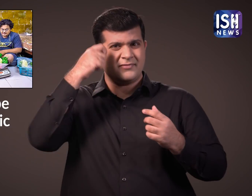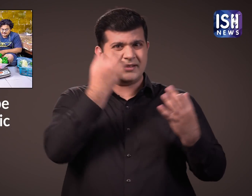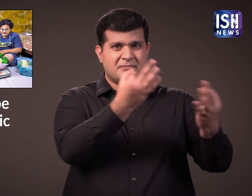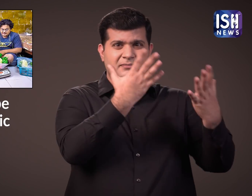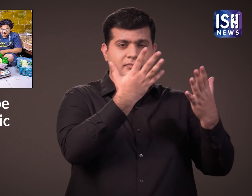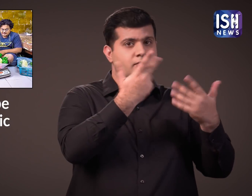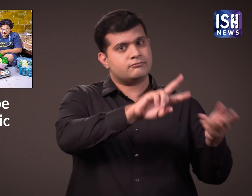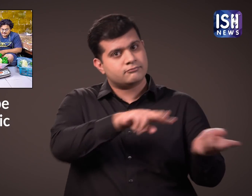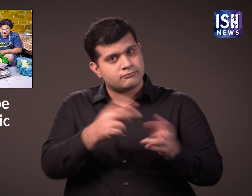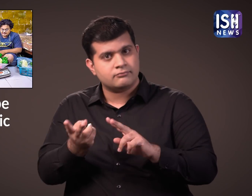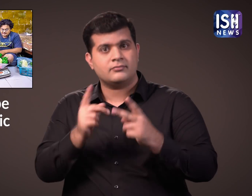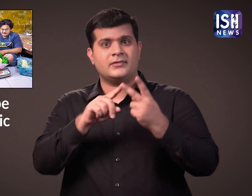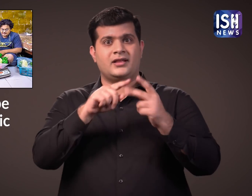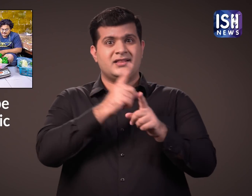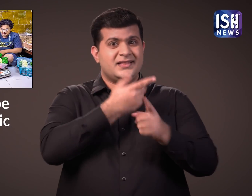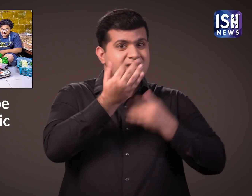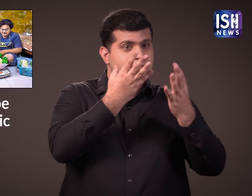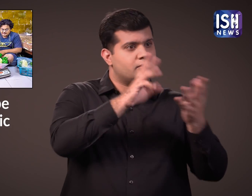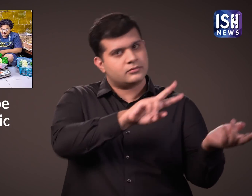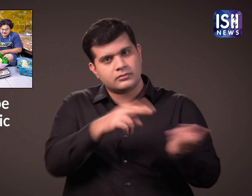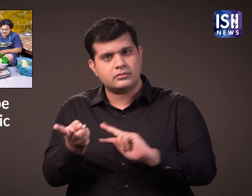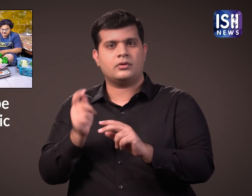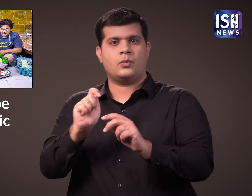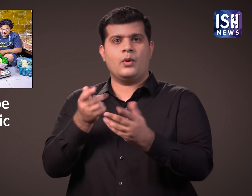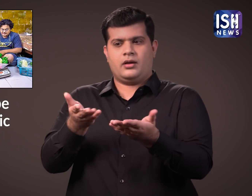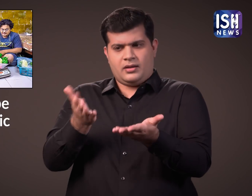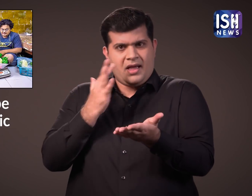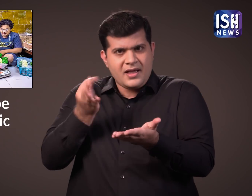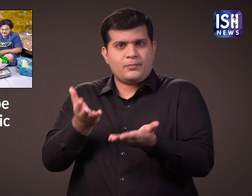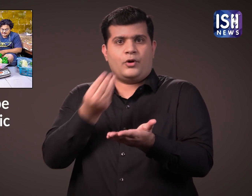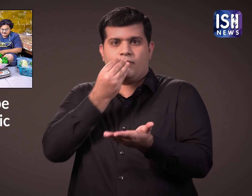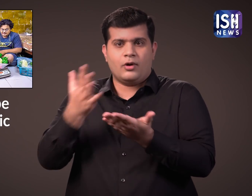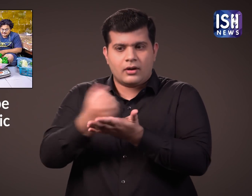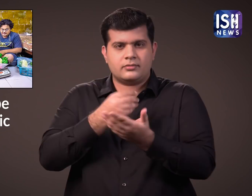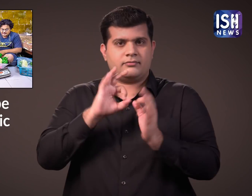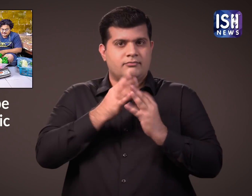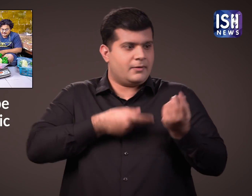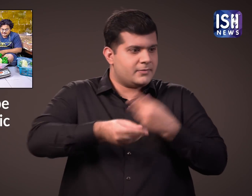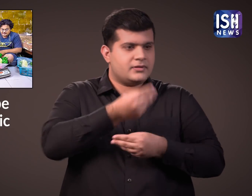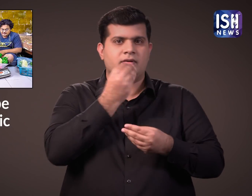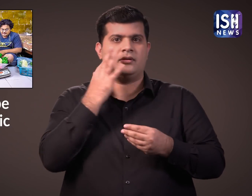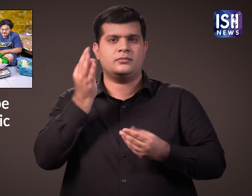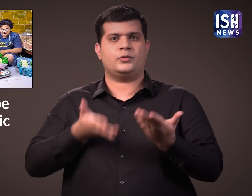The two were skilled filmakers & tutors but took such a job to make ends meet.